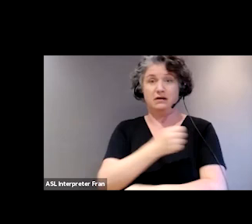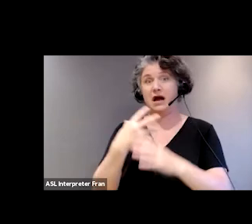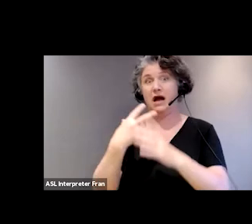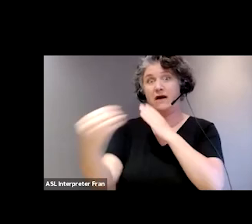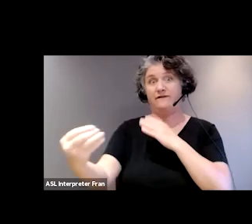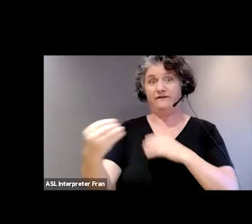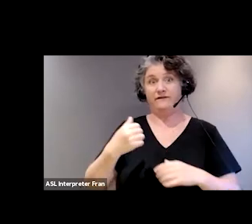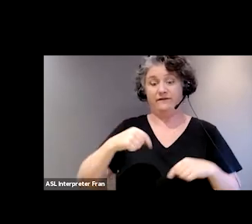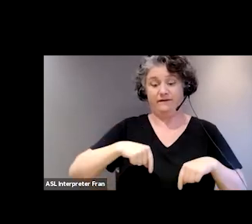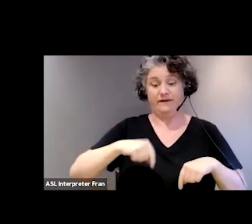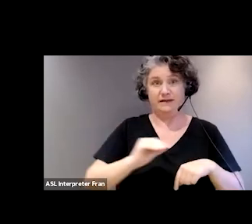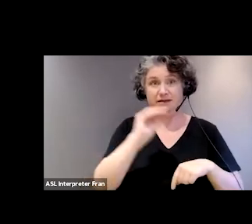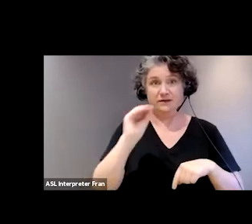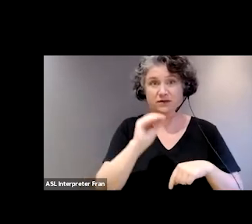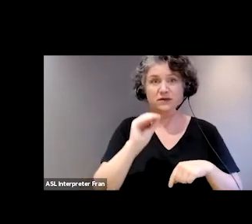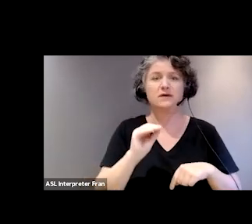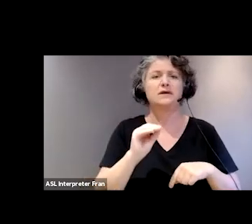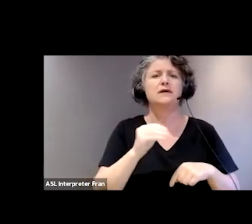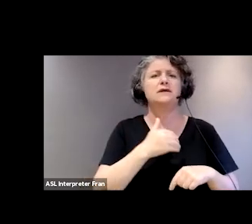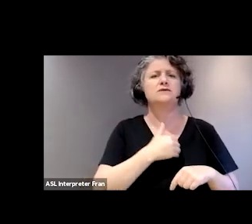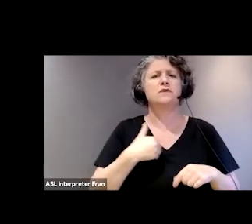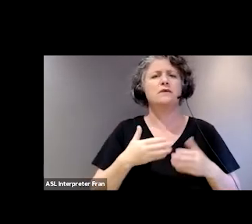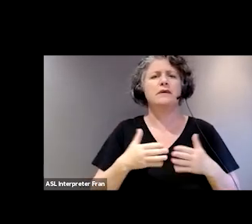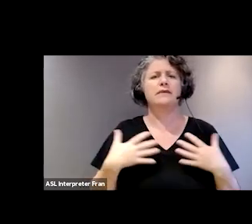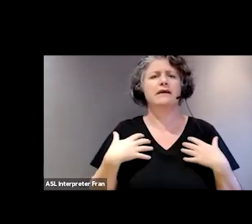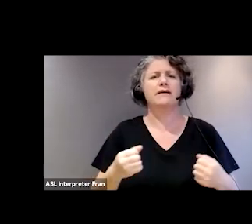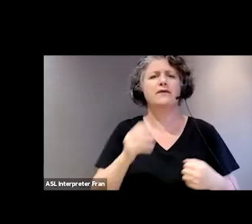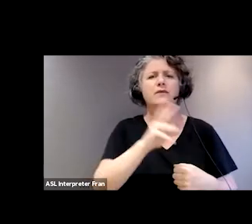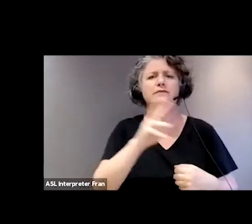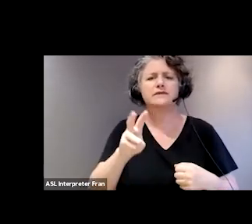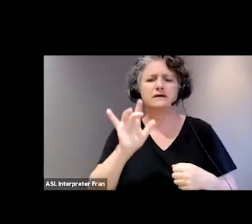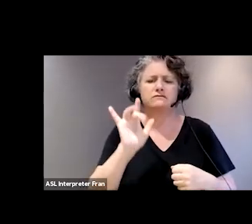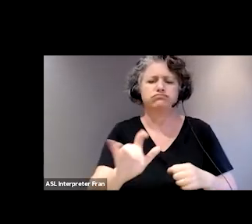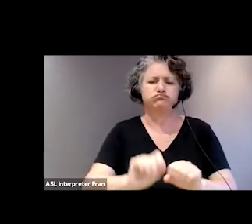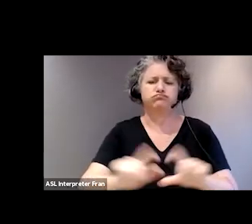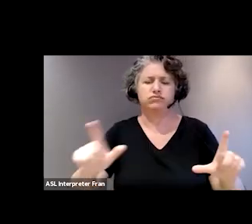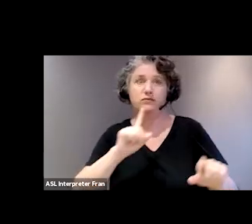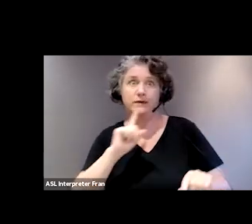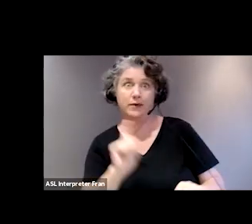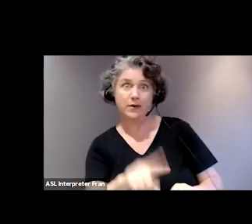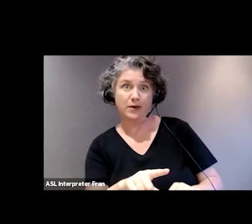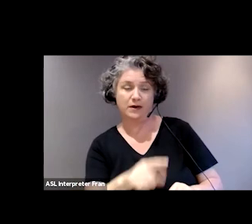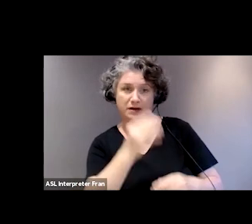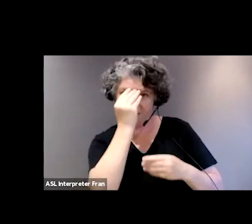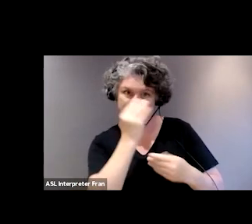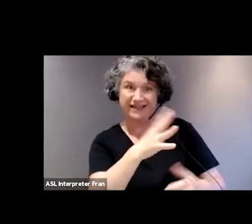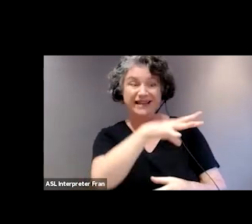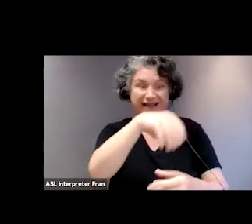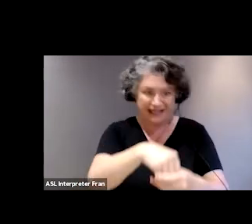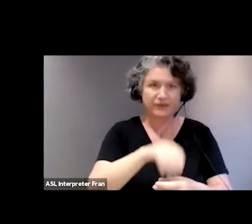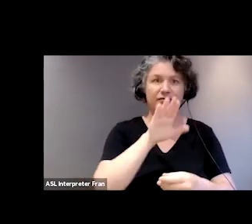» JENNIFER MORIN: I'm happy to speak to that a little bit, it 's really unfortunate the time it is taking to process these vaccines that are reported from out of province and out of country.